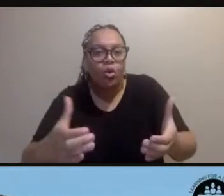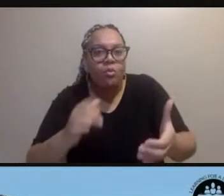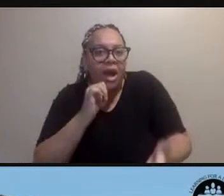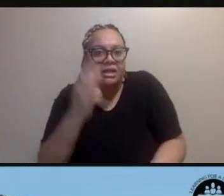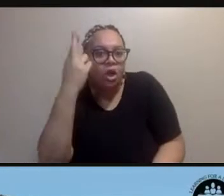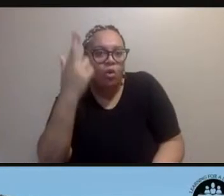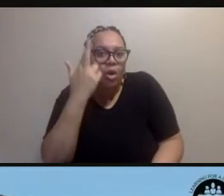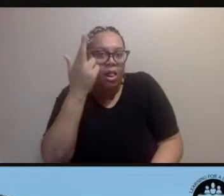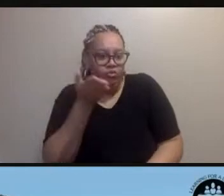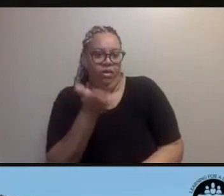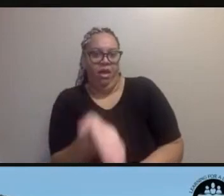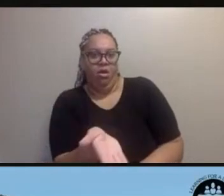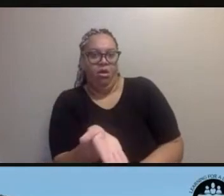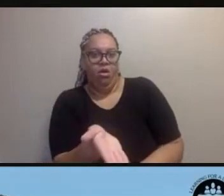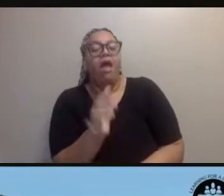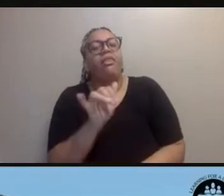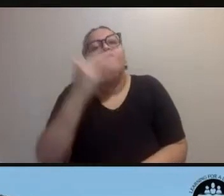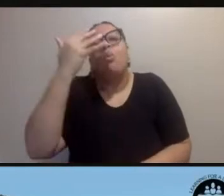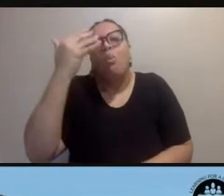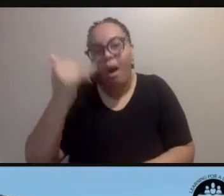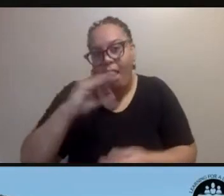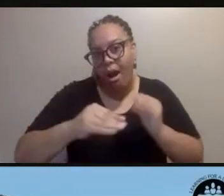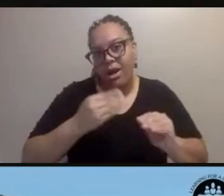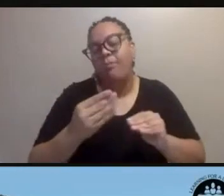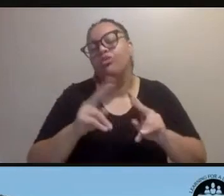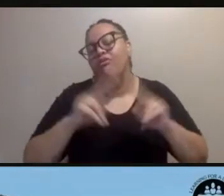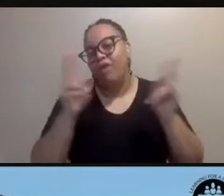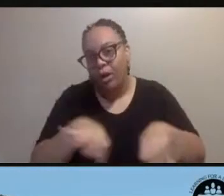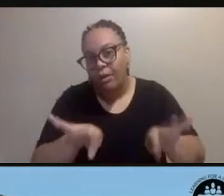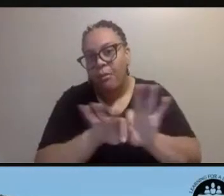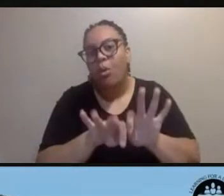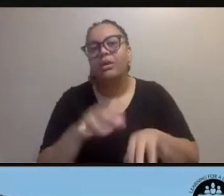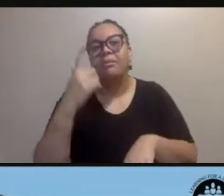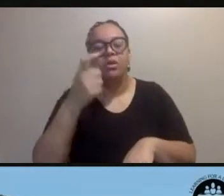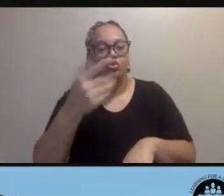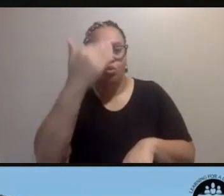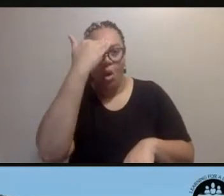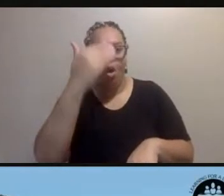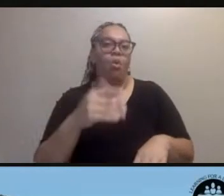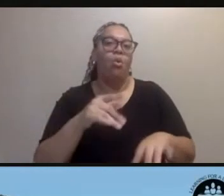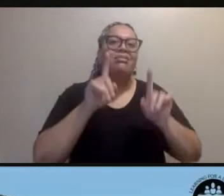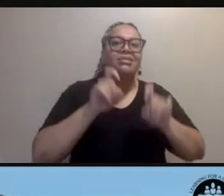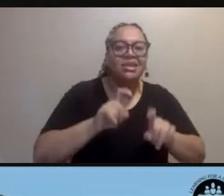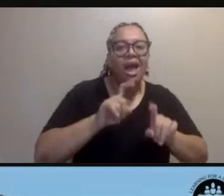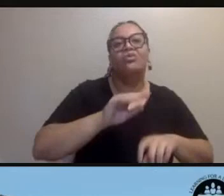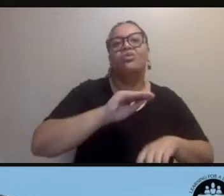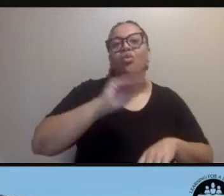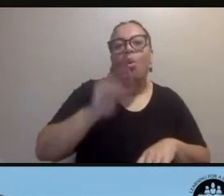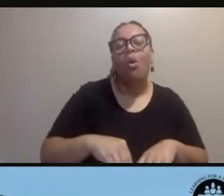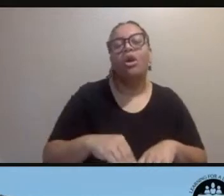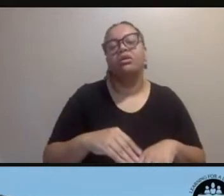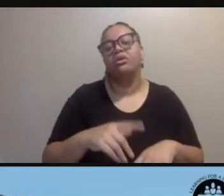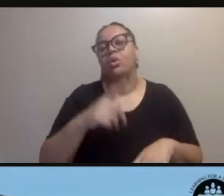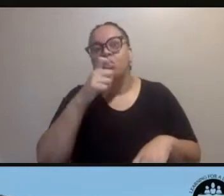THE SCHOOL BECAUSE THERE'S THIS WHOLE POPULATION I DIDN'T EVEN REALIZE WAS THERE.